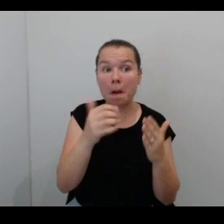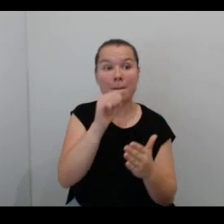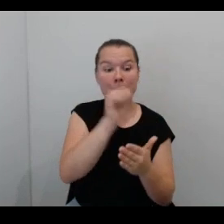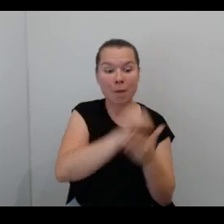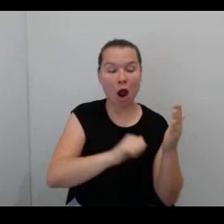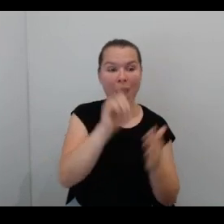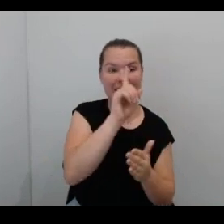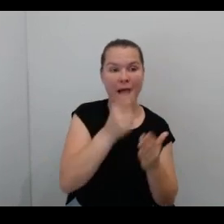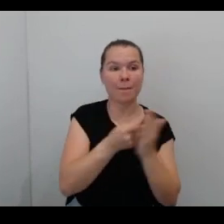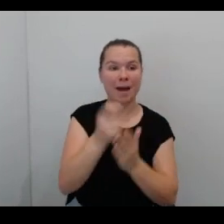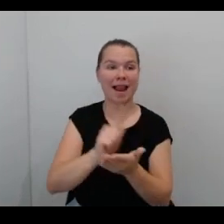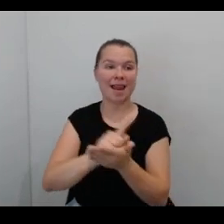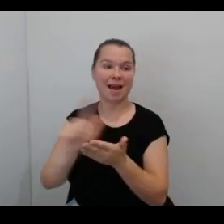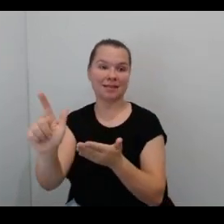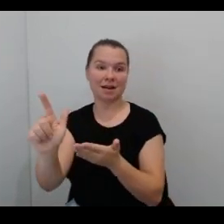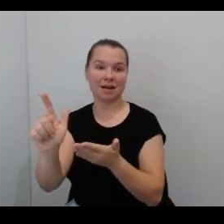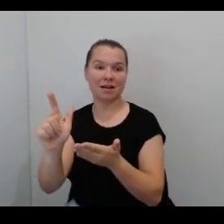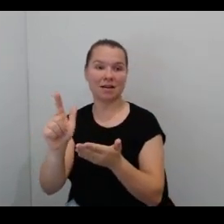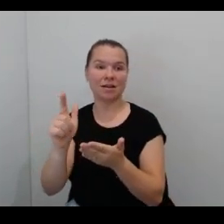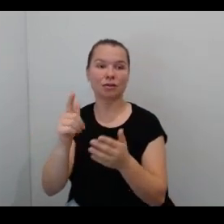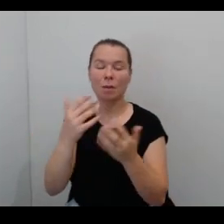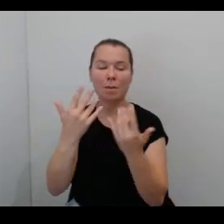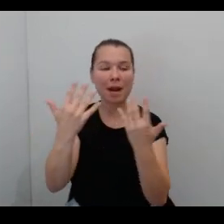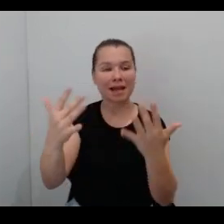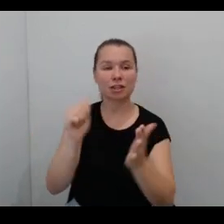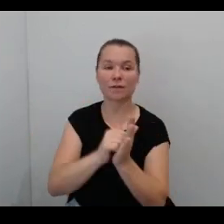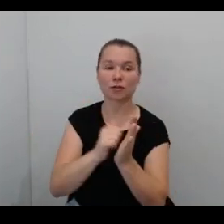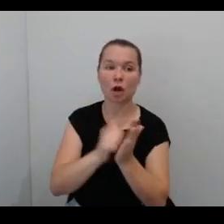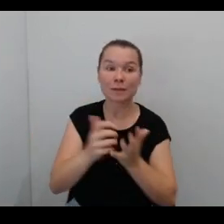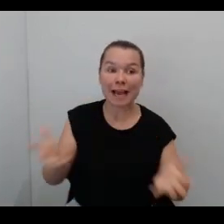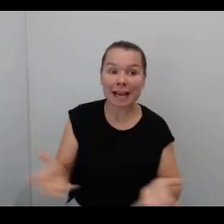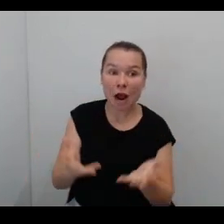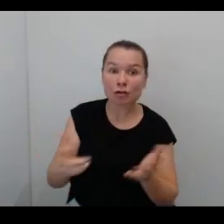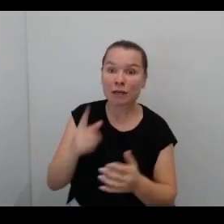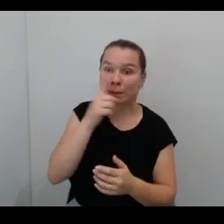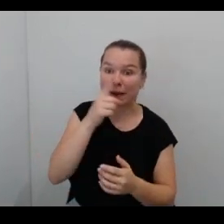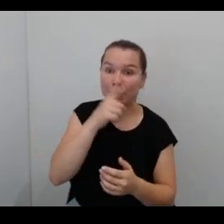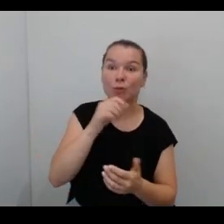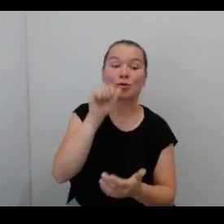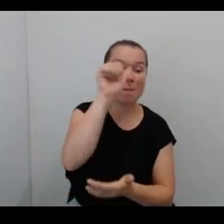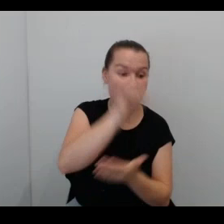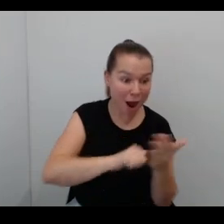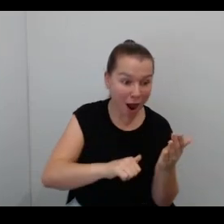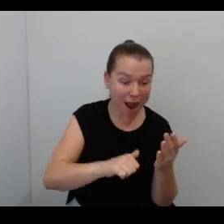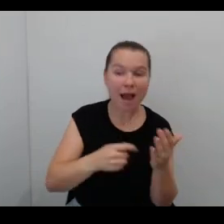purchase and buy, just because it's easy doesn't mean you should do it.